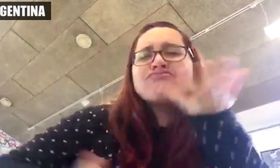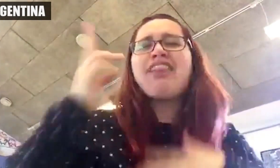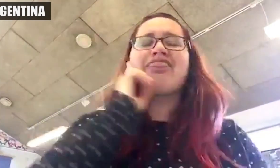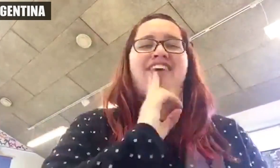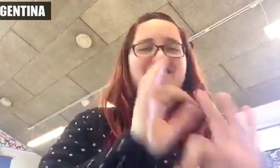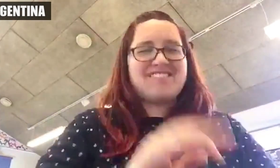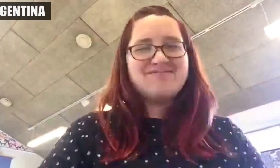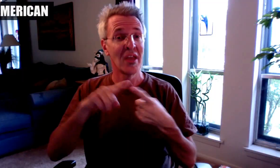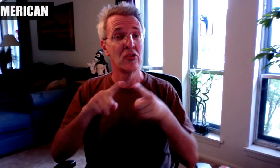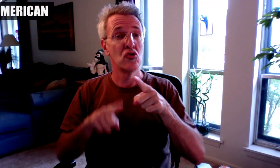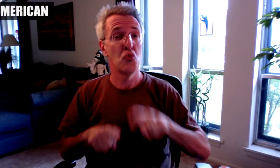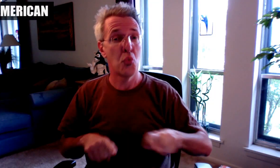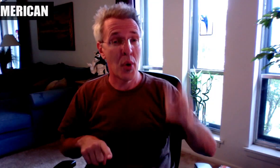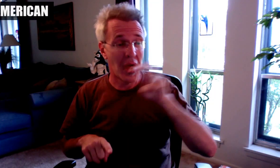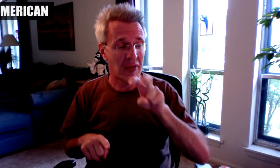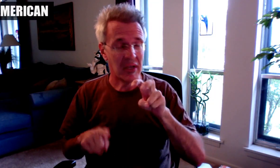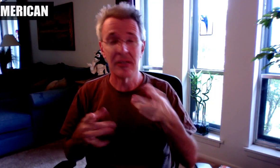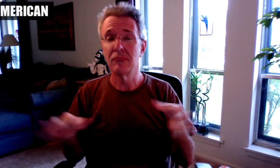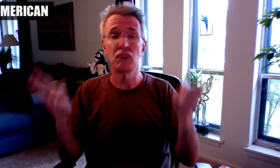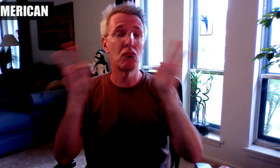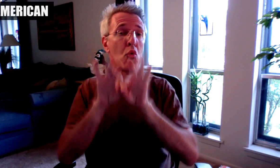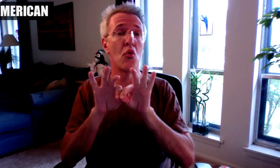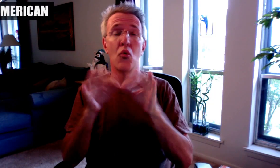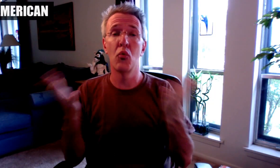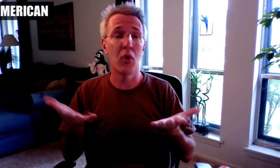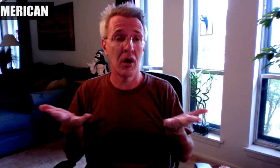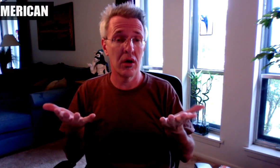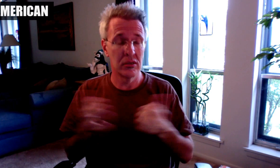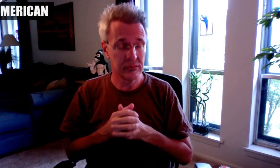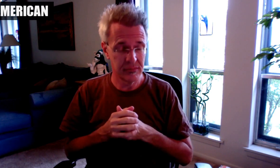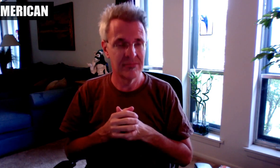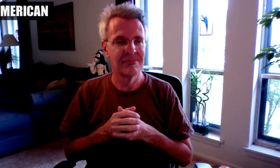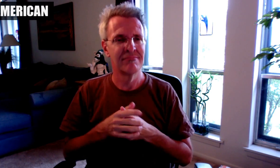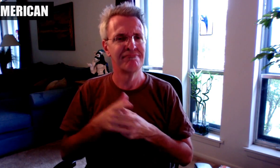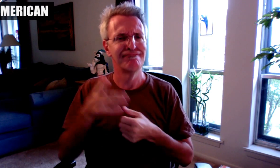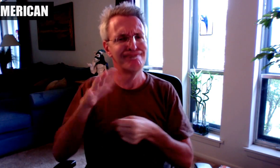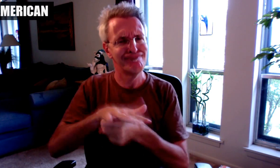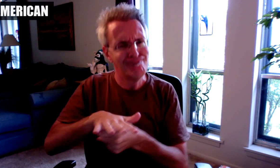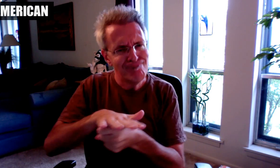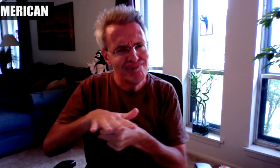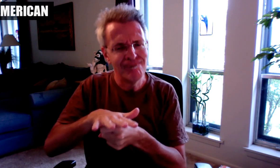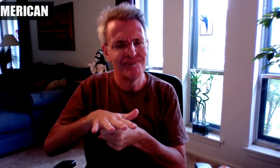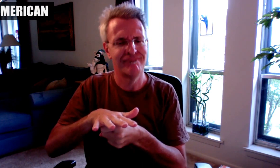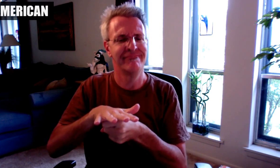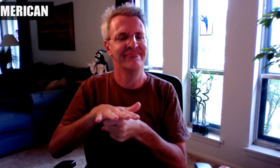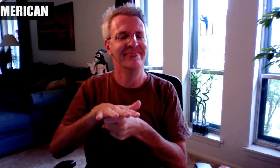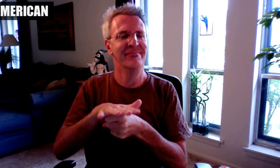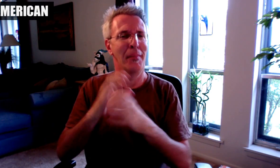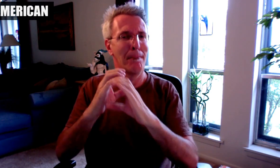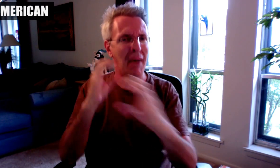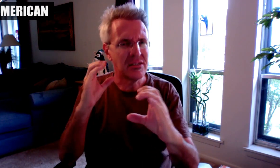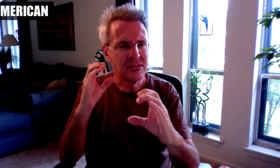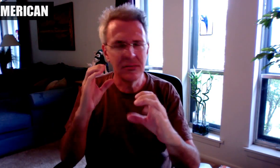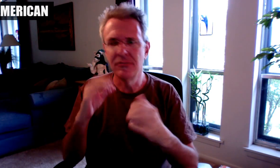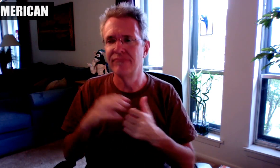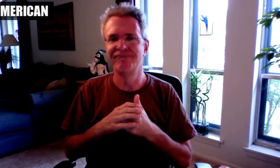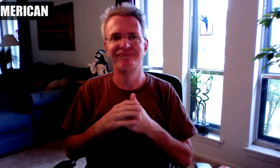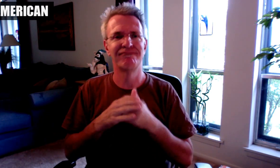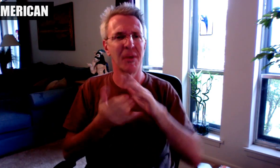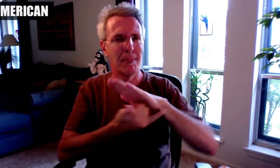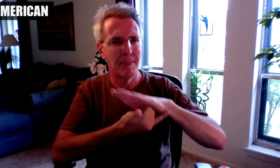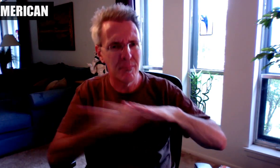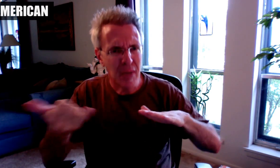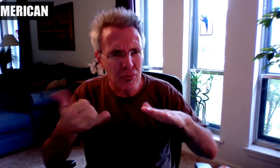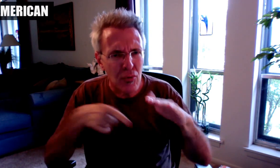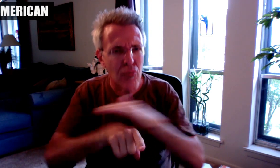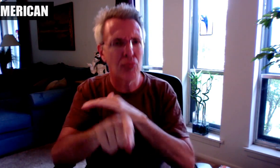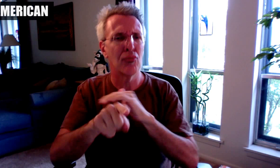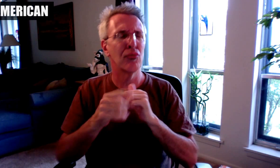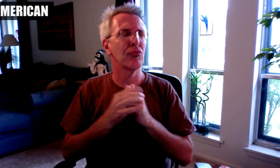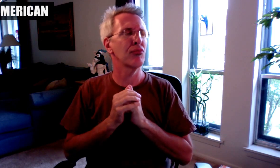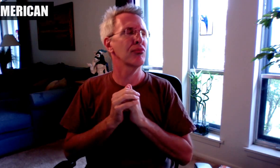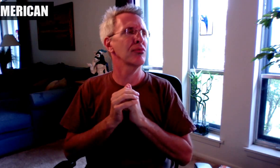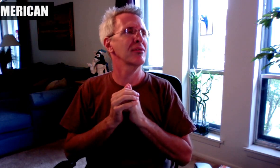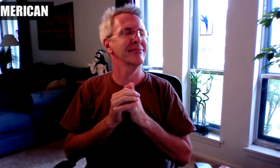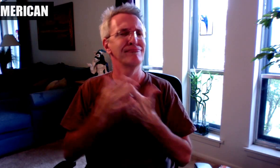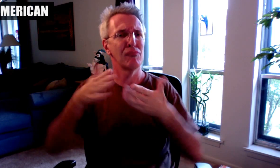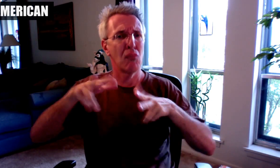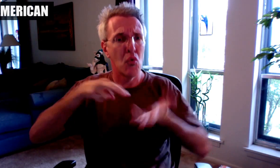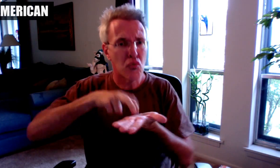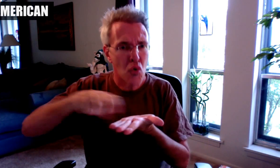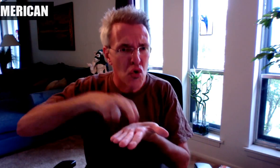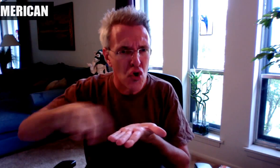When you travel, use public transportation: buses, metro, walk.